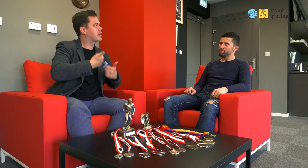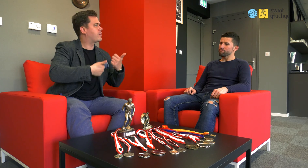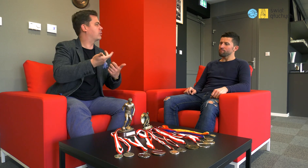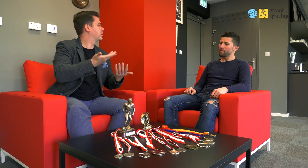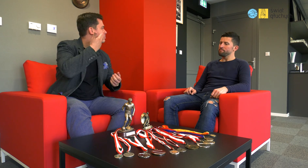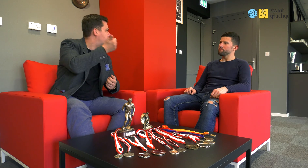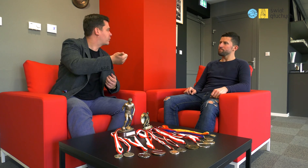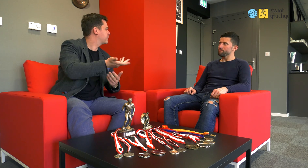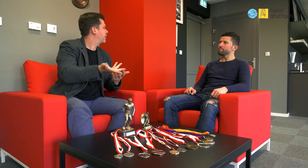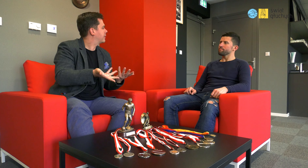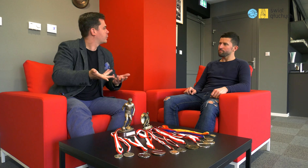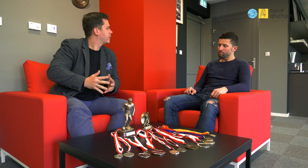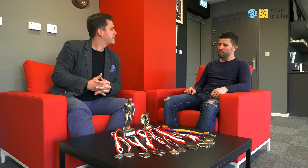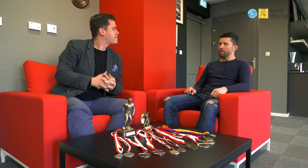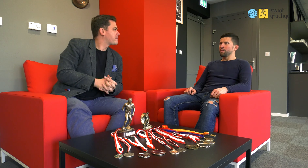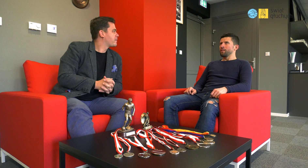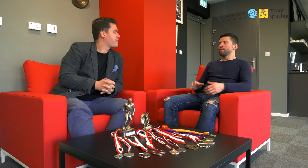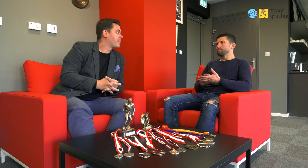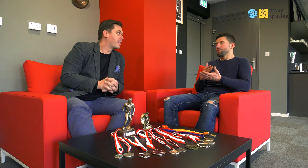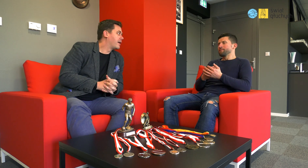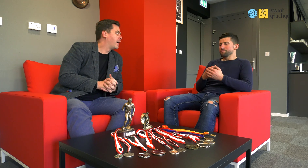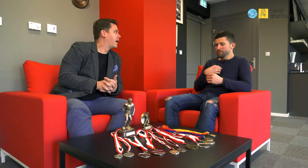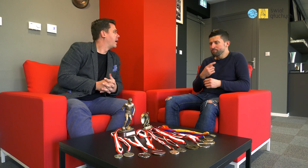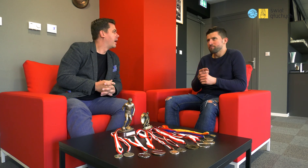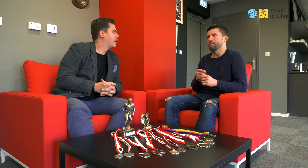From a competition, championship?